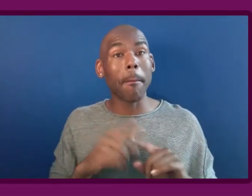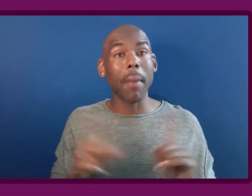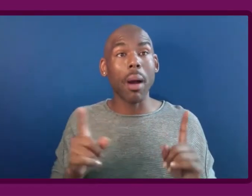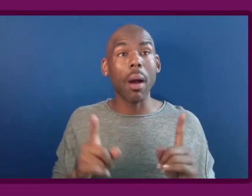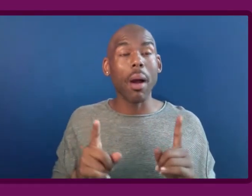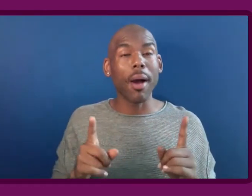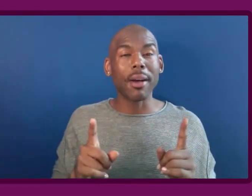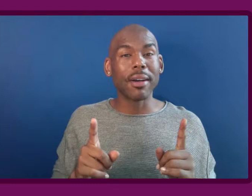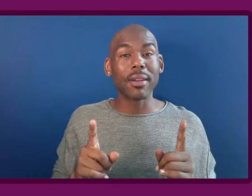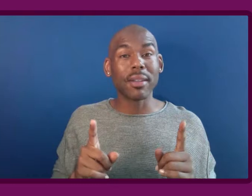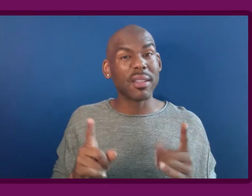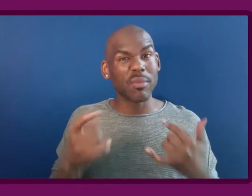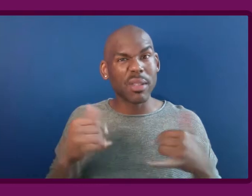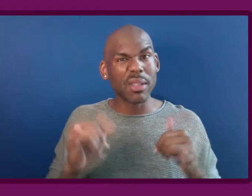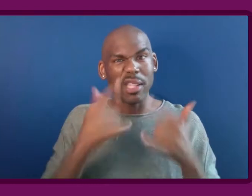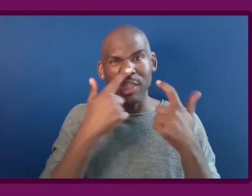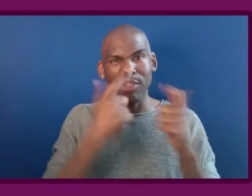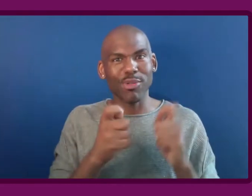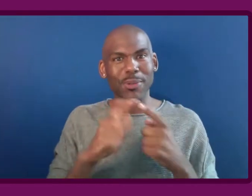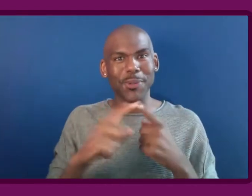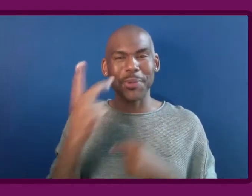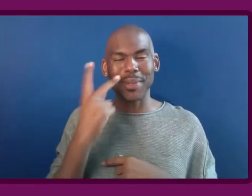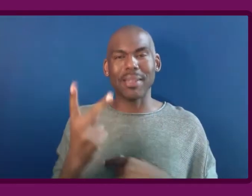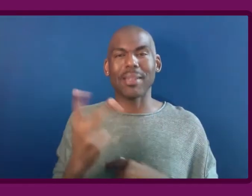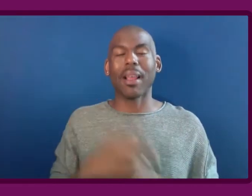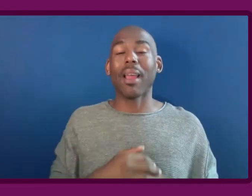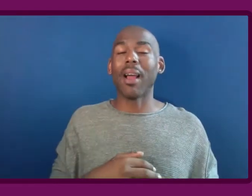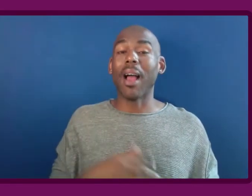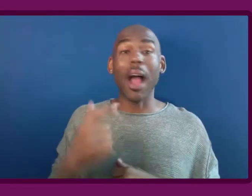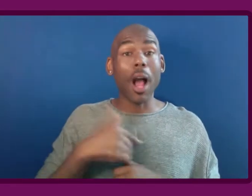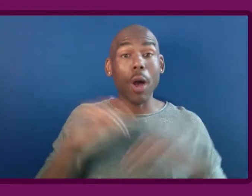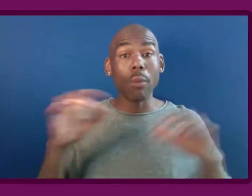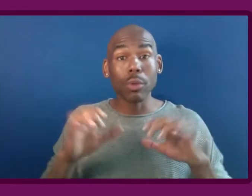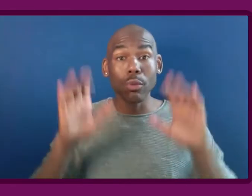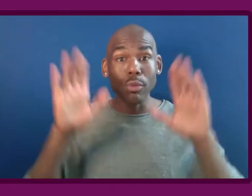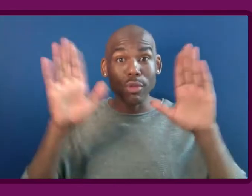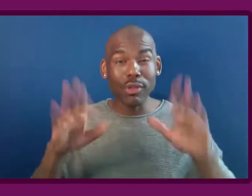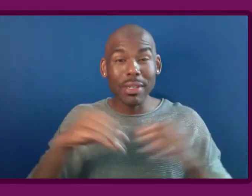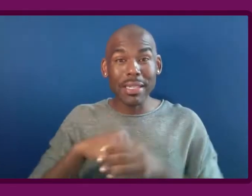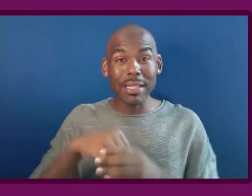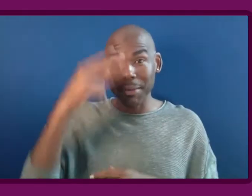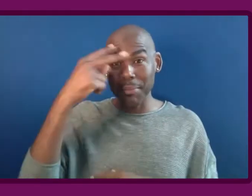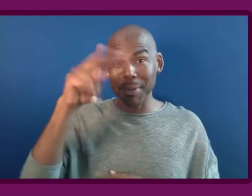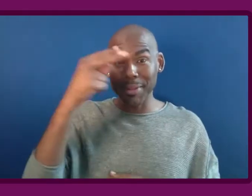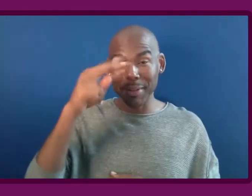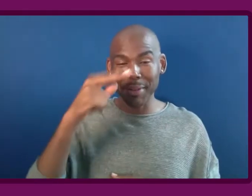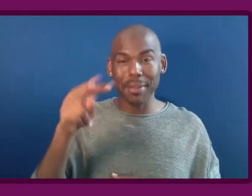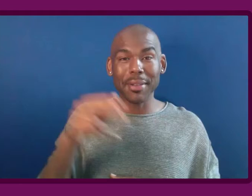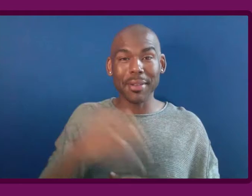which are really interesting to see. I'm doing great. We're here in Mexico. I'm